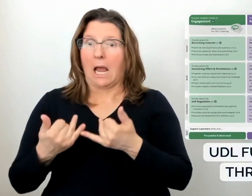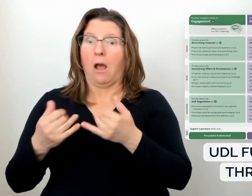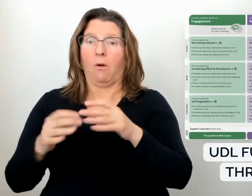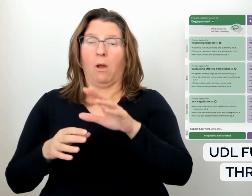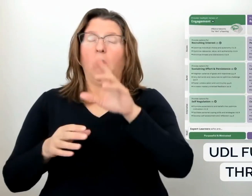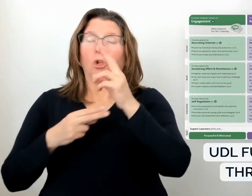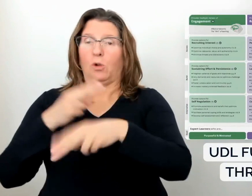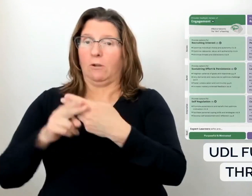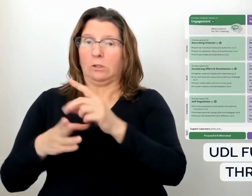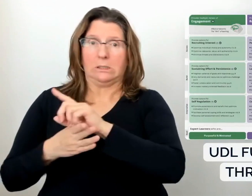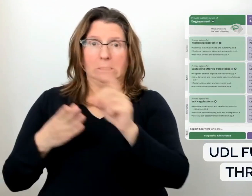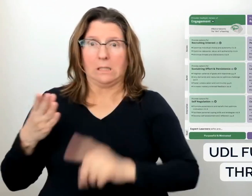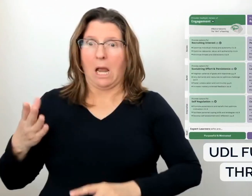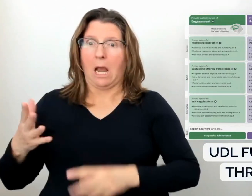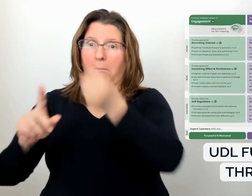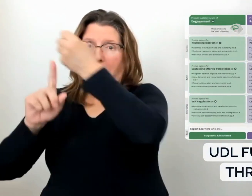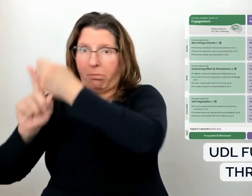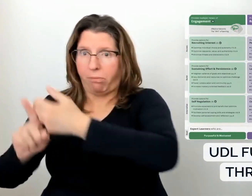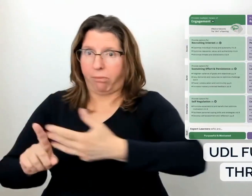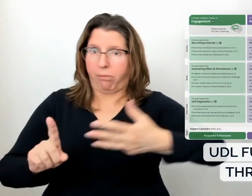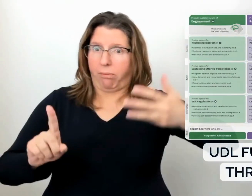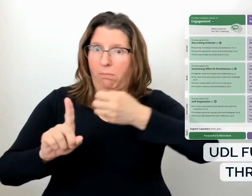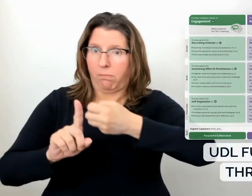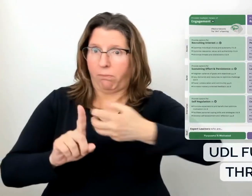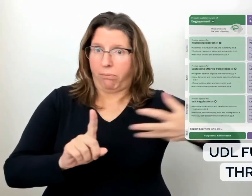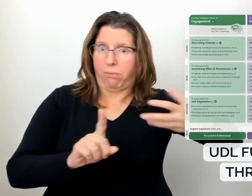Now we'll go into each of the three networks in more detail.